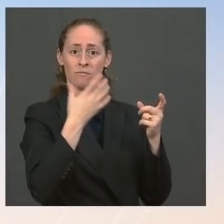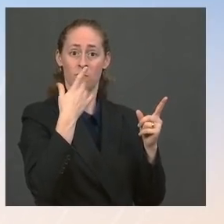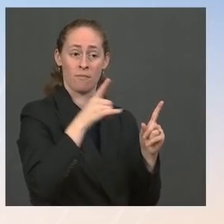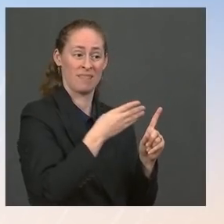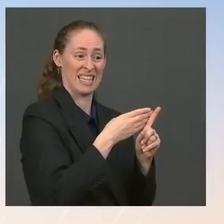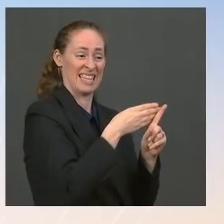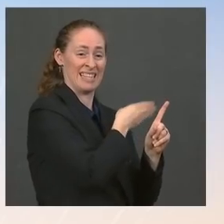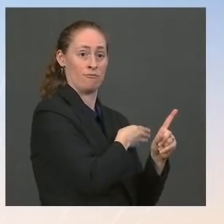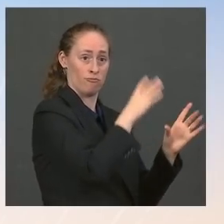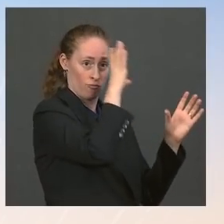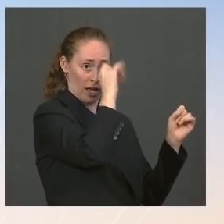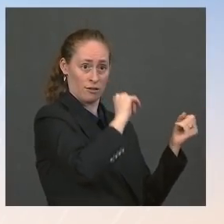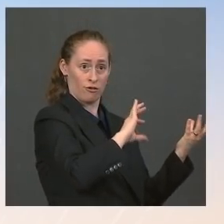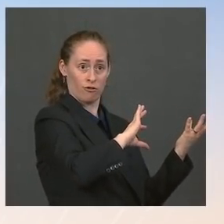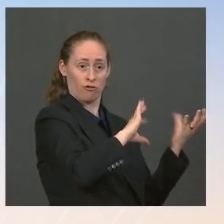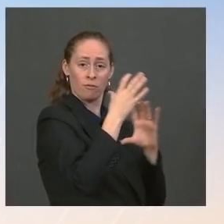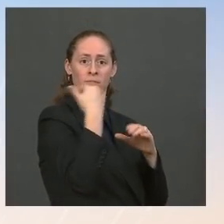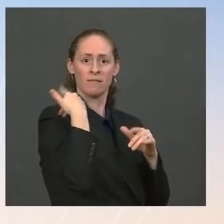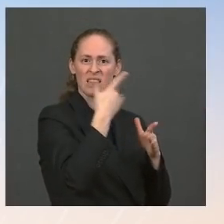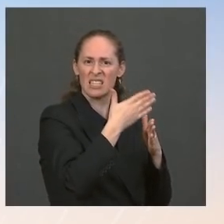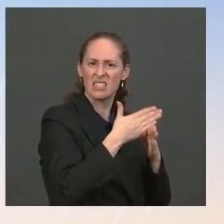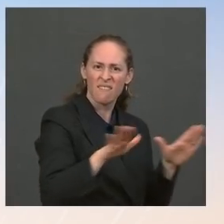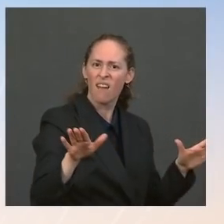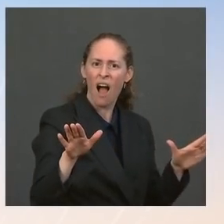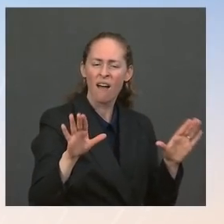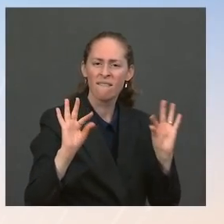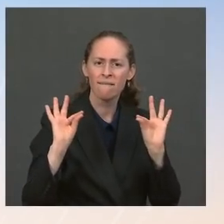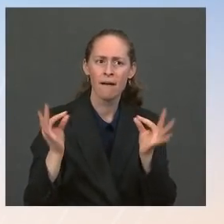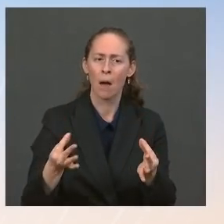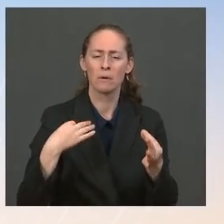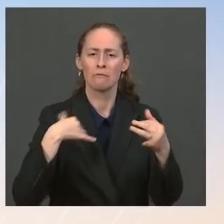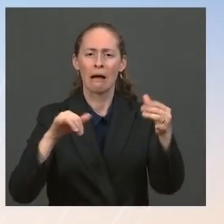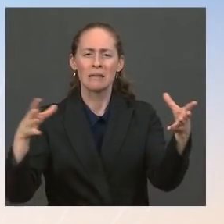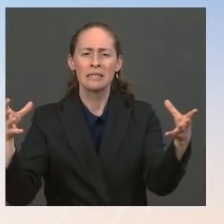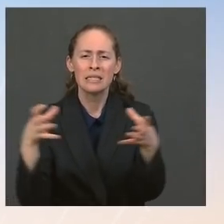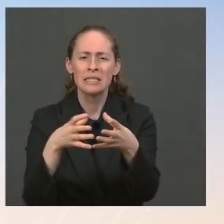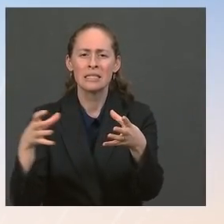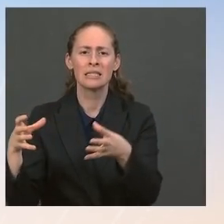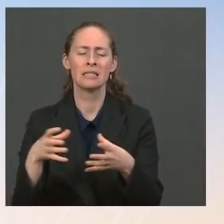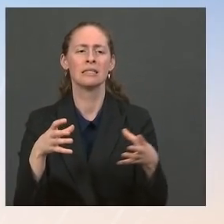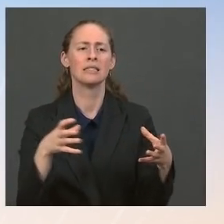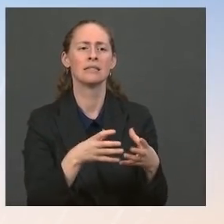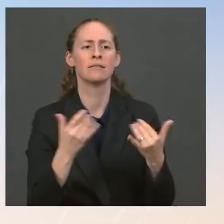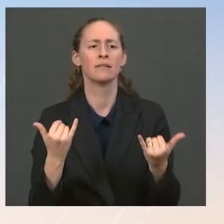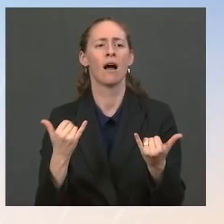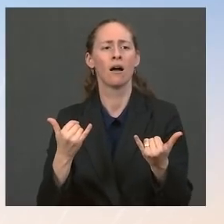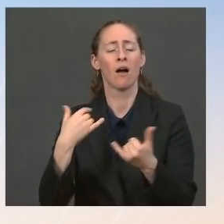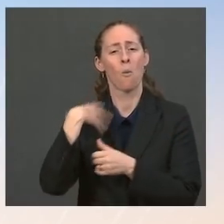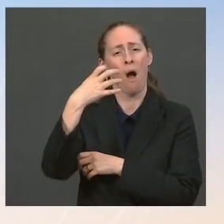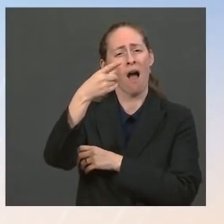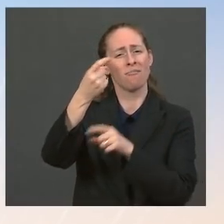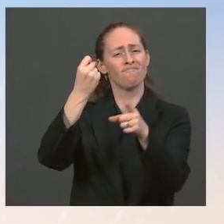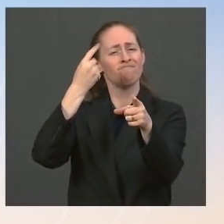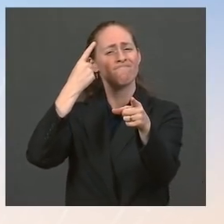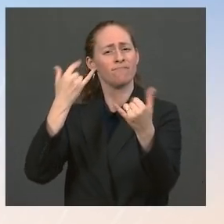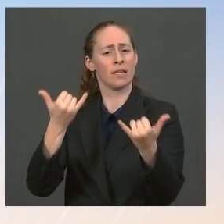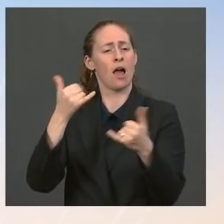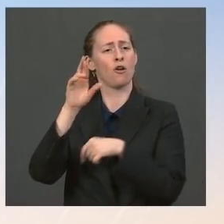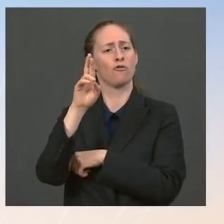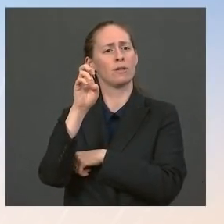Let me explain something -- the reality of the situation -- because we're dealing with a great number of individuals